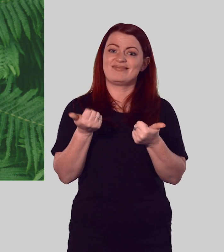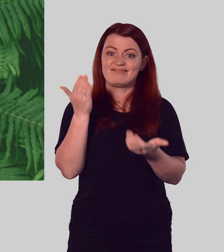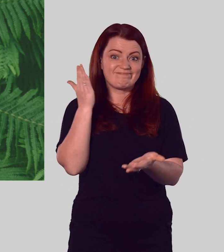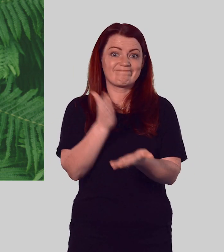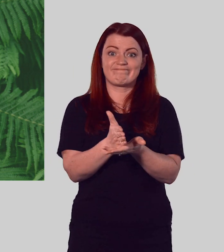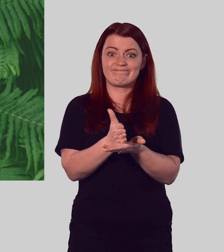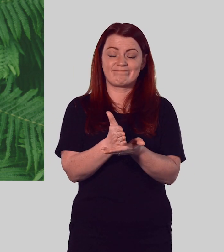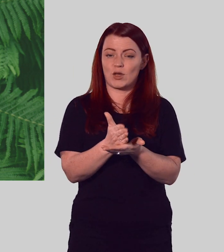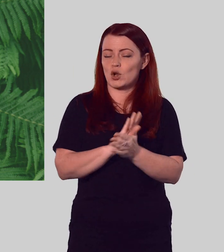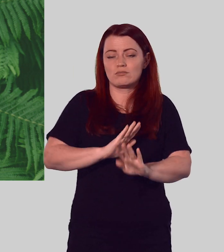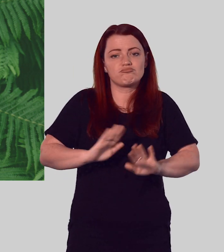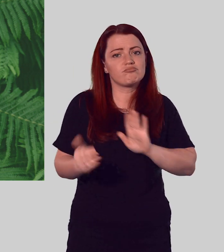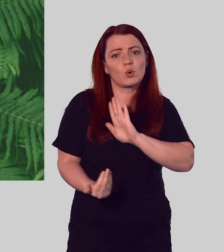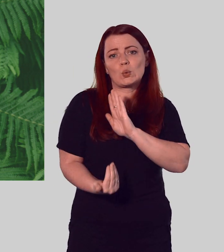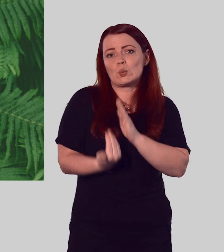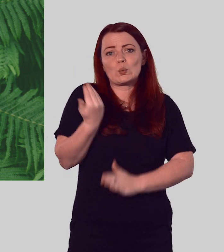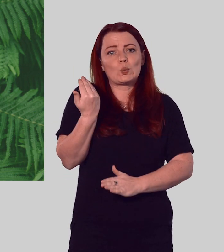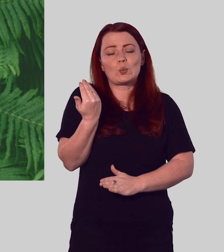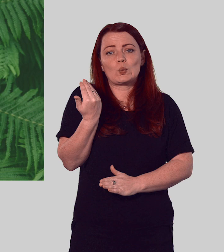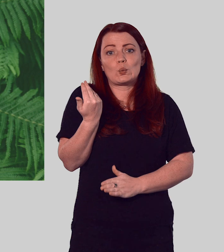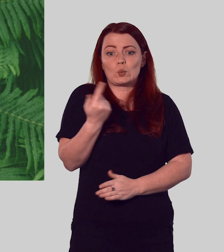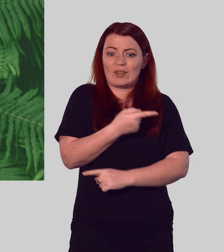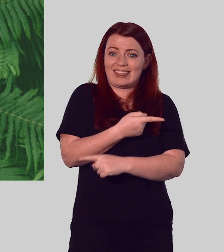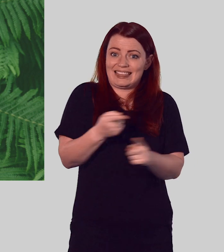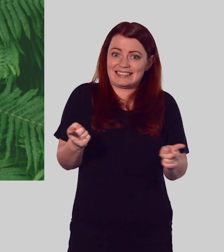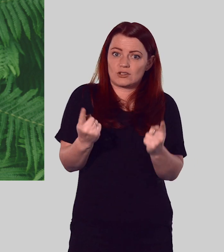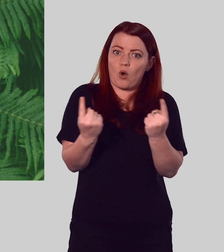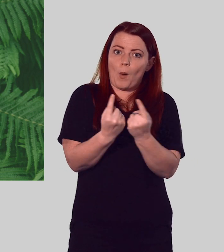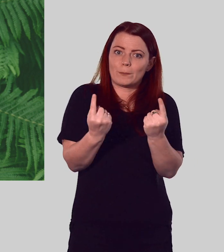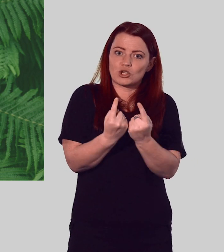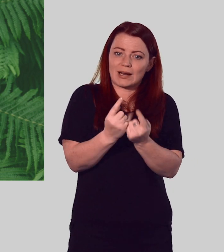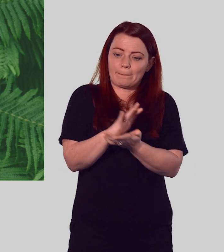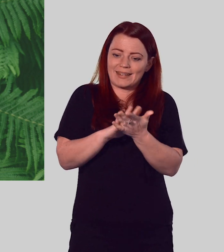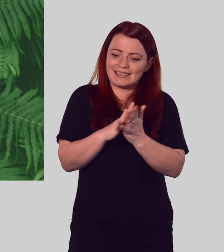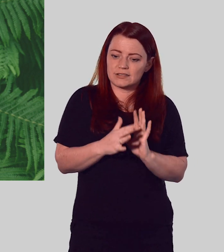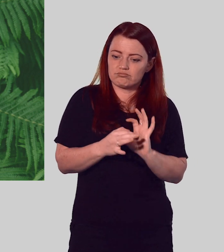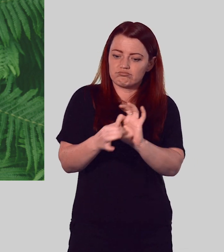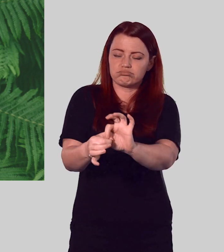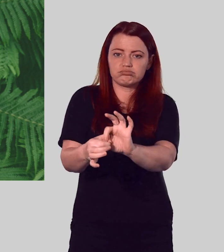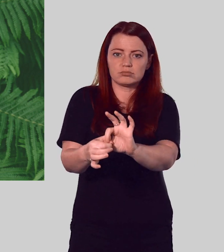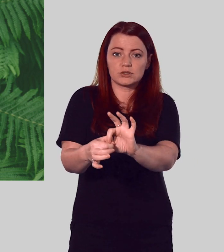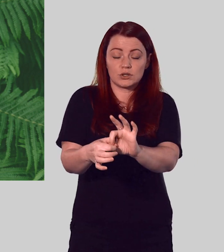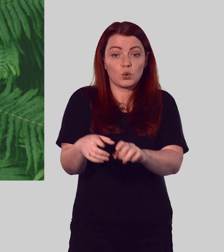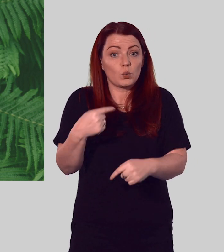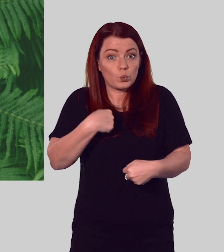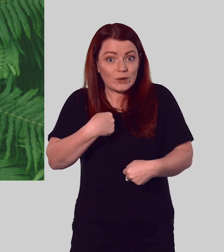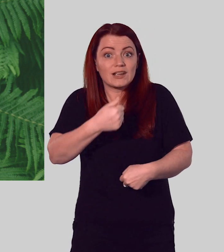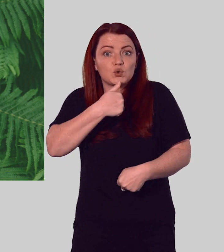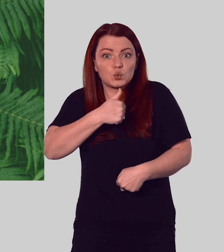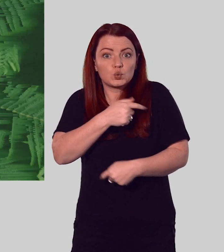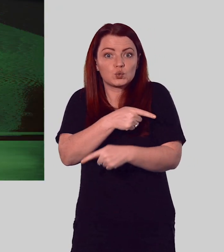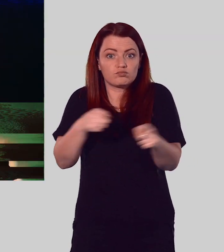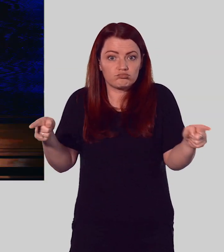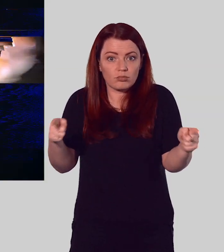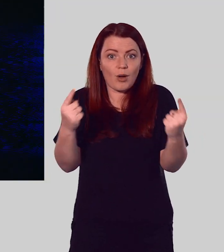real object to connect to them, so we can use the objects the Haptics, the